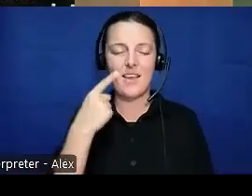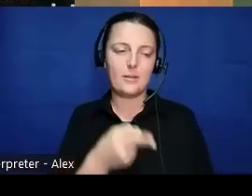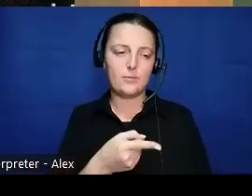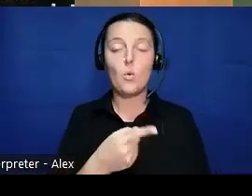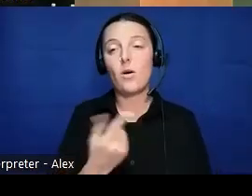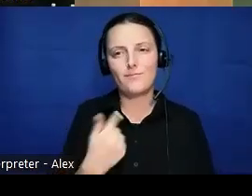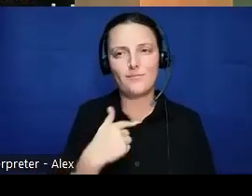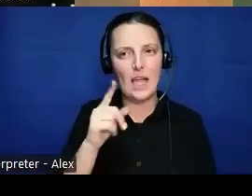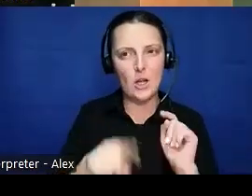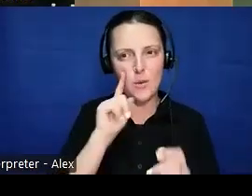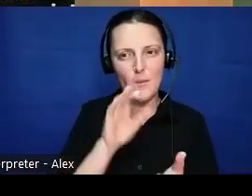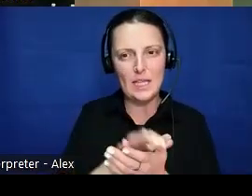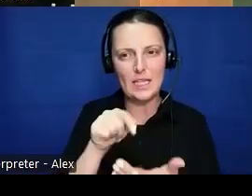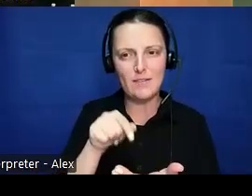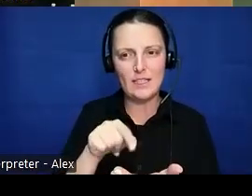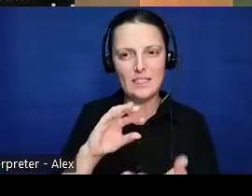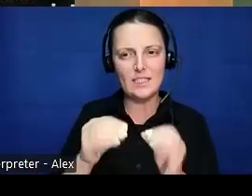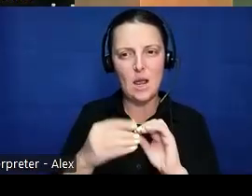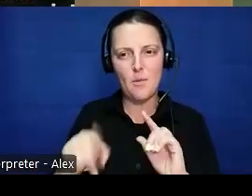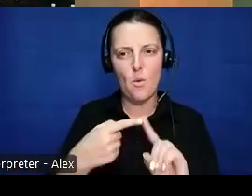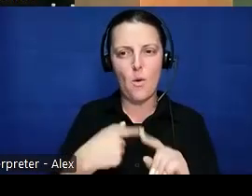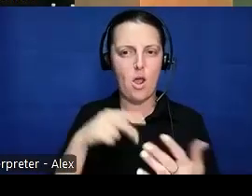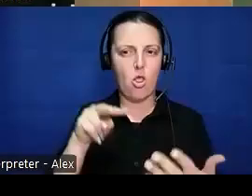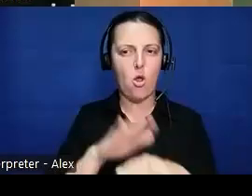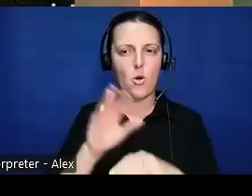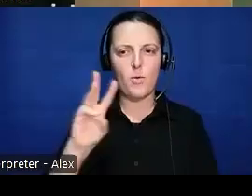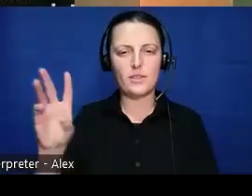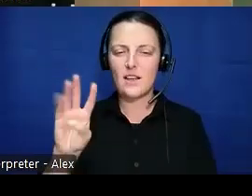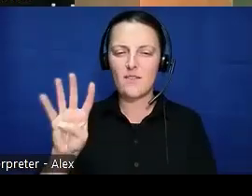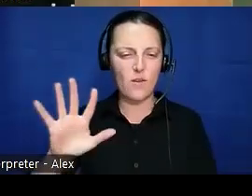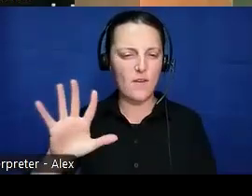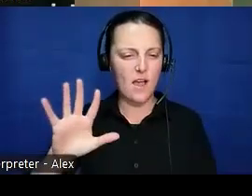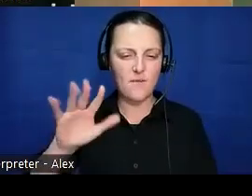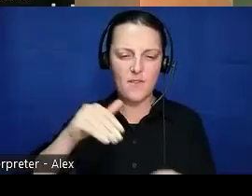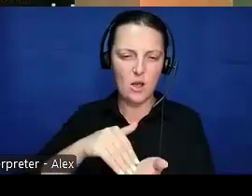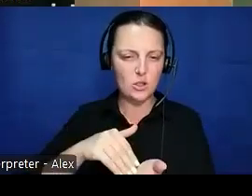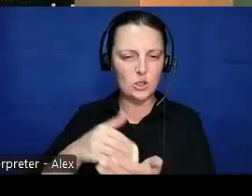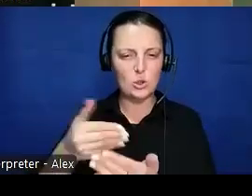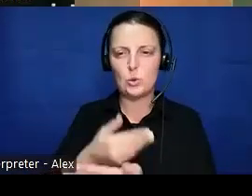the website was like 45,000 patients new patients a year. Okay. Well, I looked at every disease